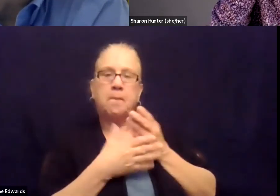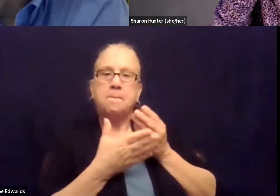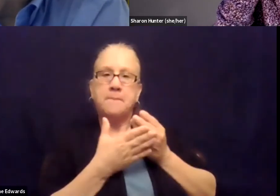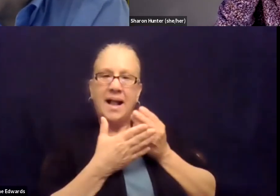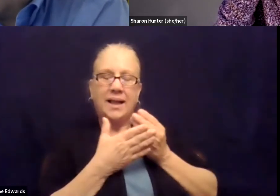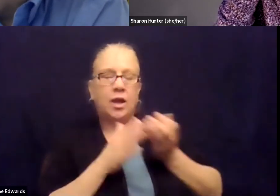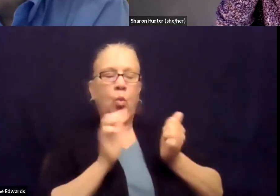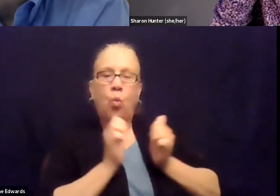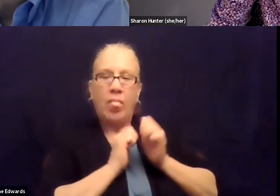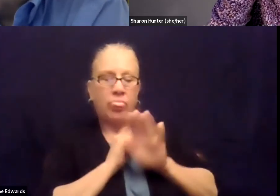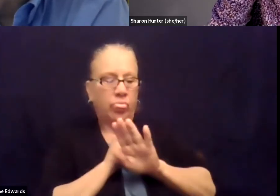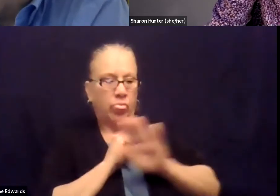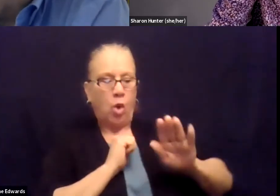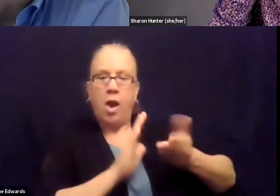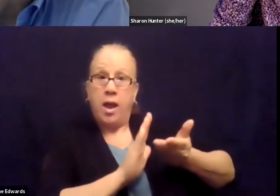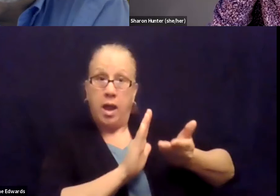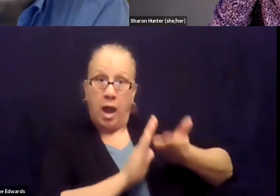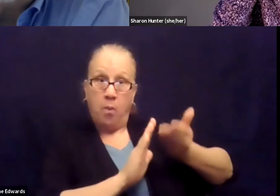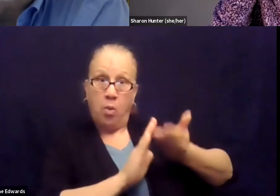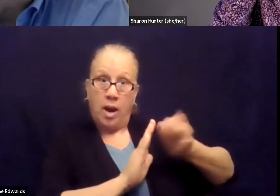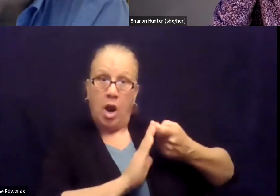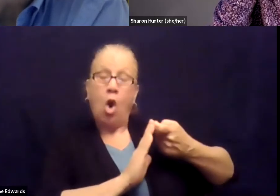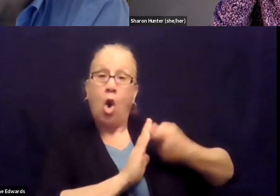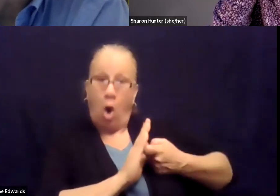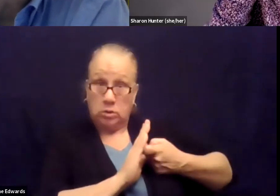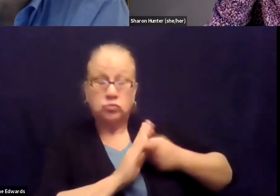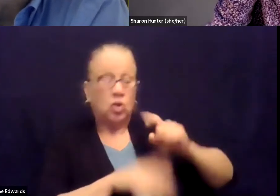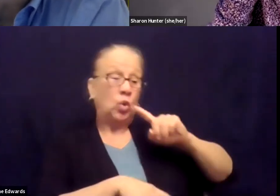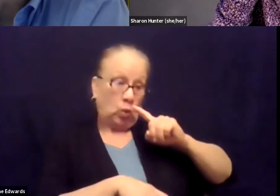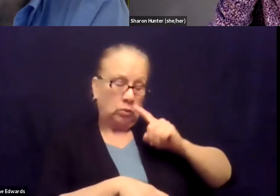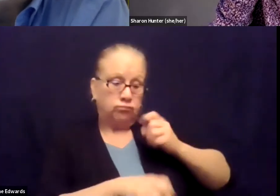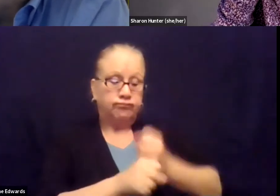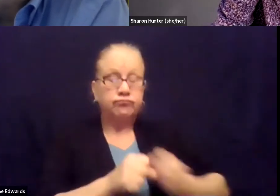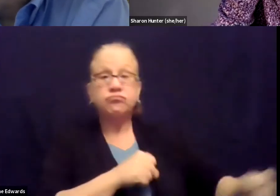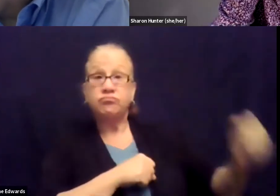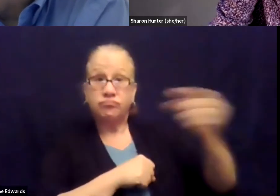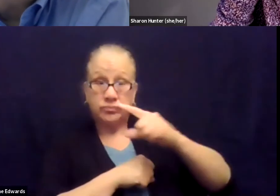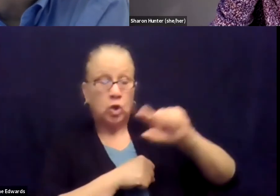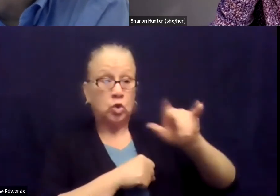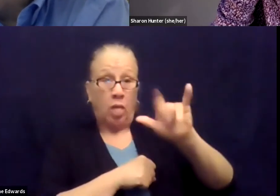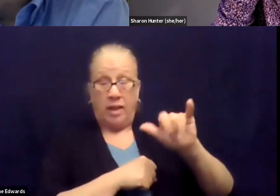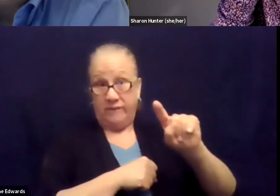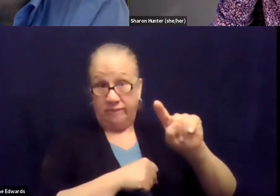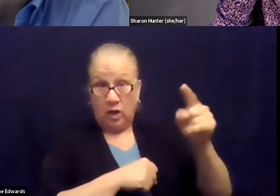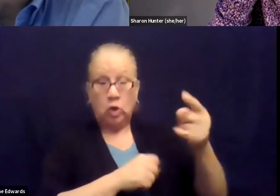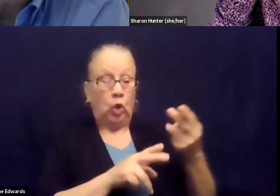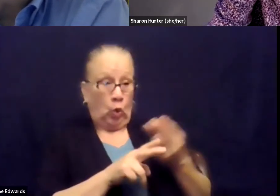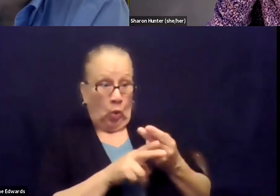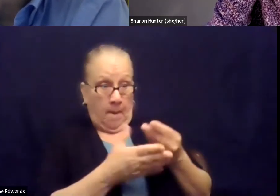cost. That's true for the next coming fiscal year, they can use money they can't use for the program,